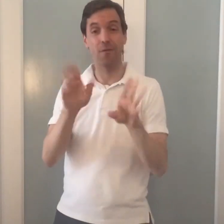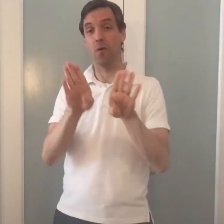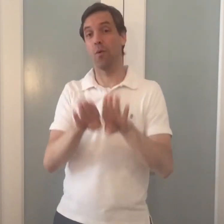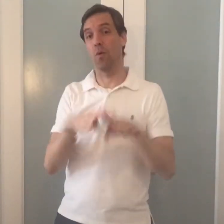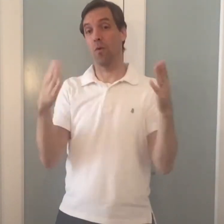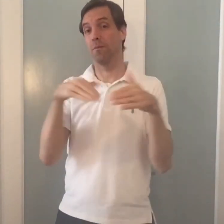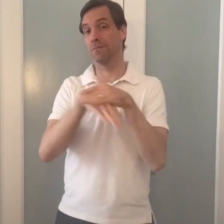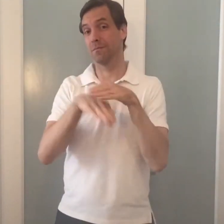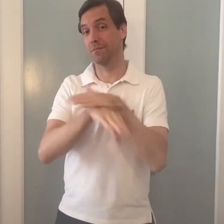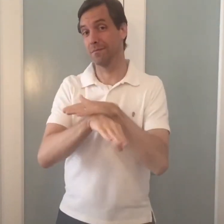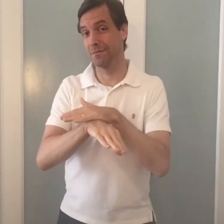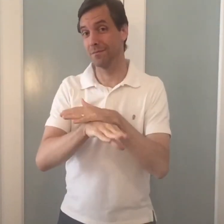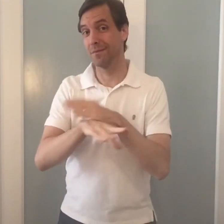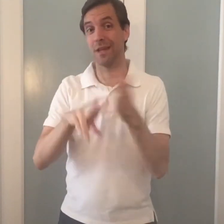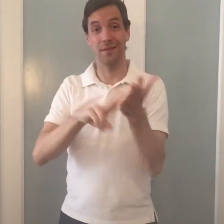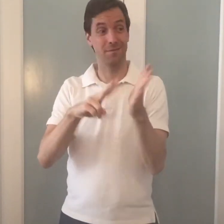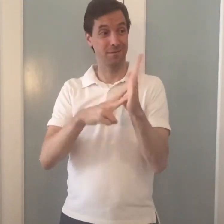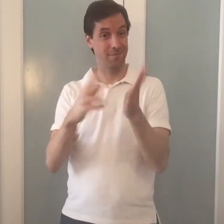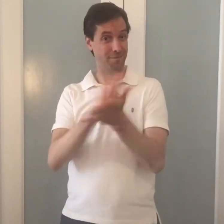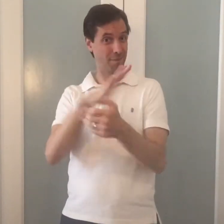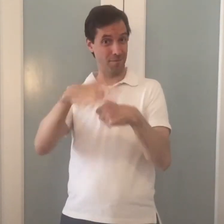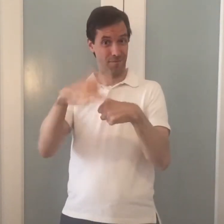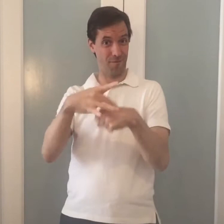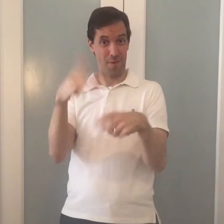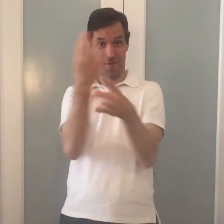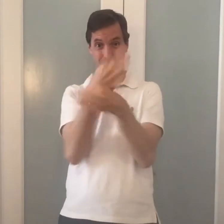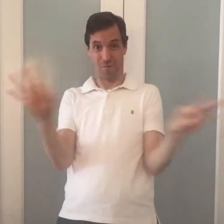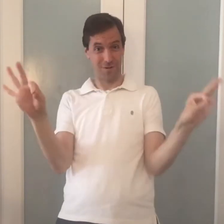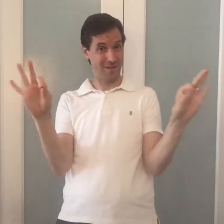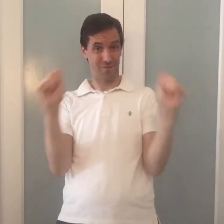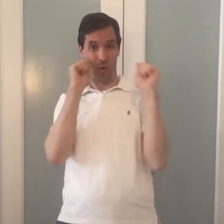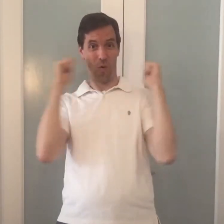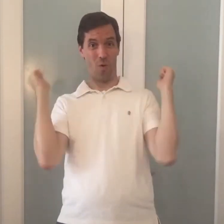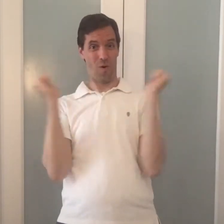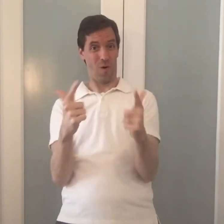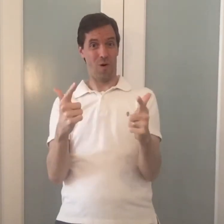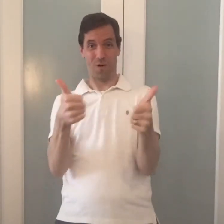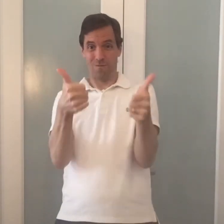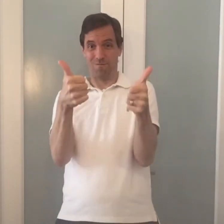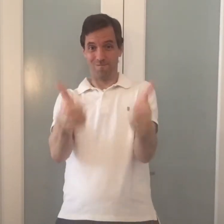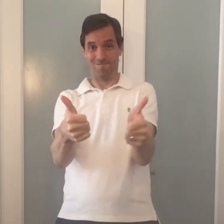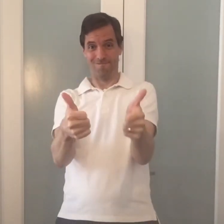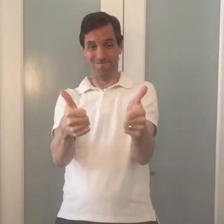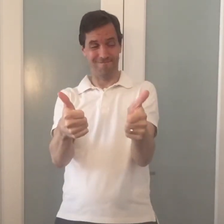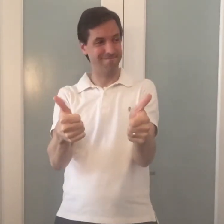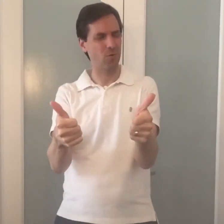that is "open access", so that means this paper is available for free to everybody!